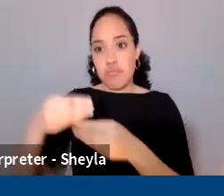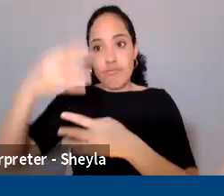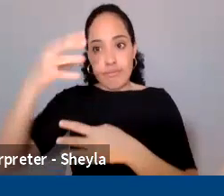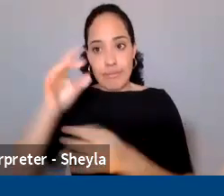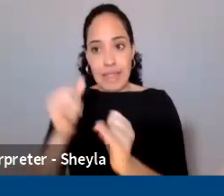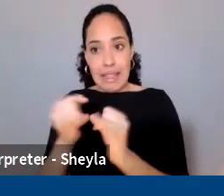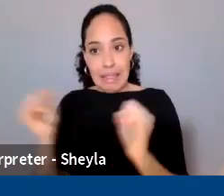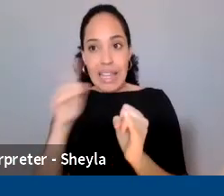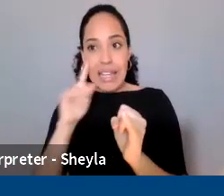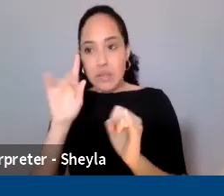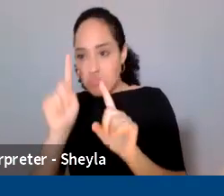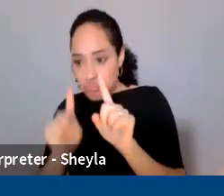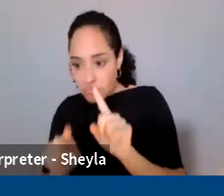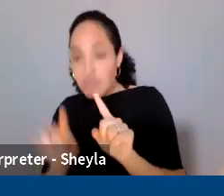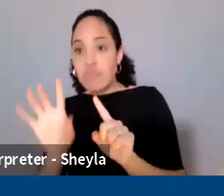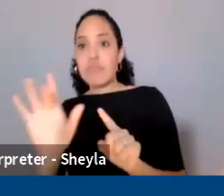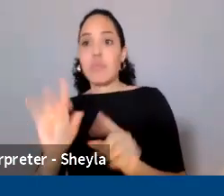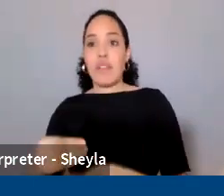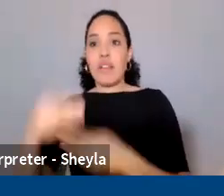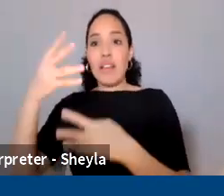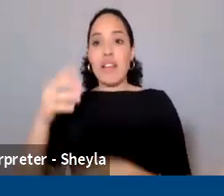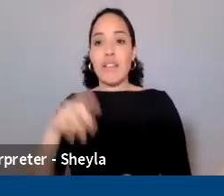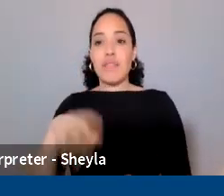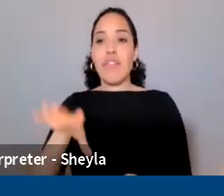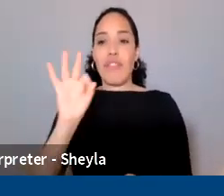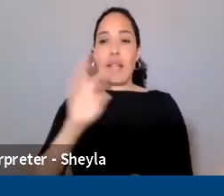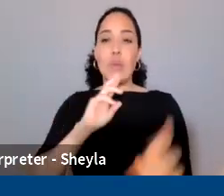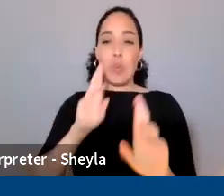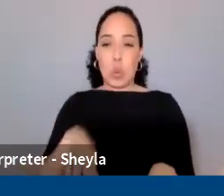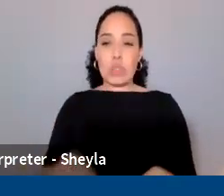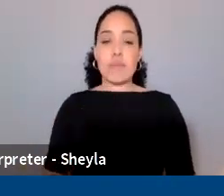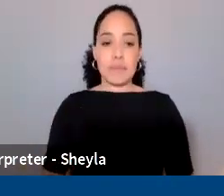soil burn severity maps if they want to reference them and then we share all of this information